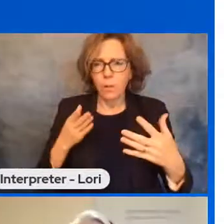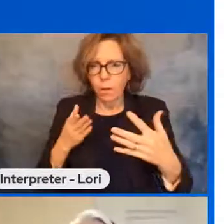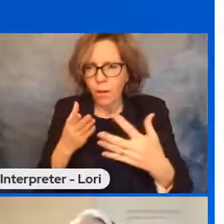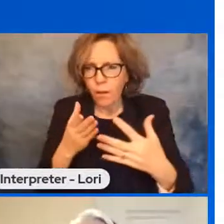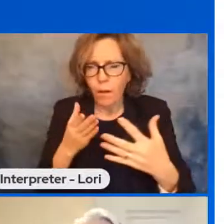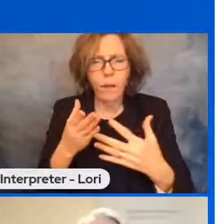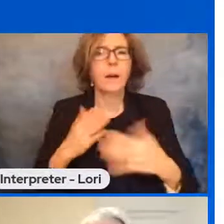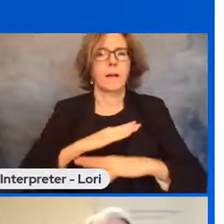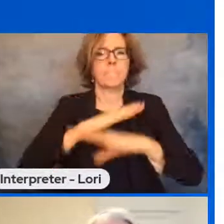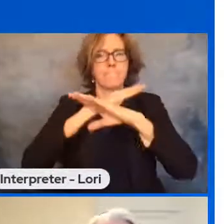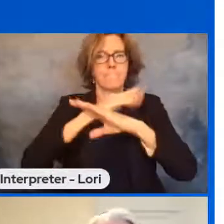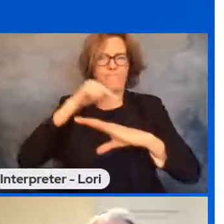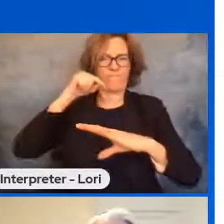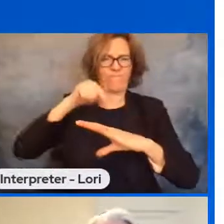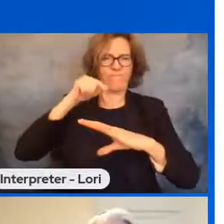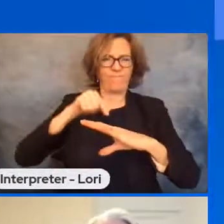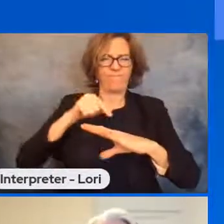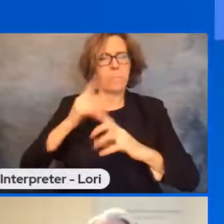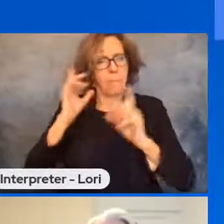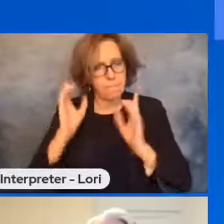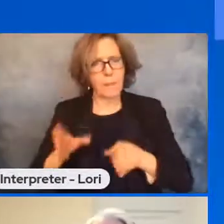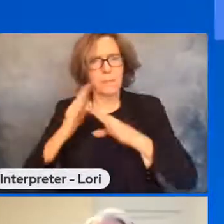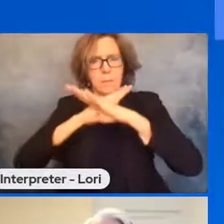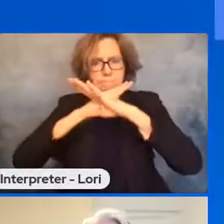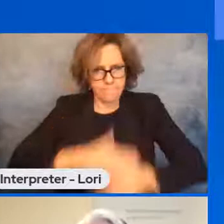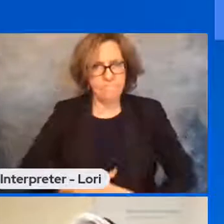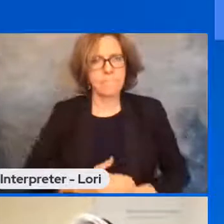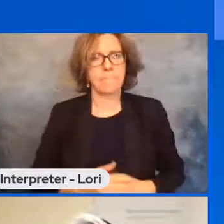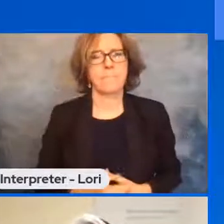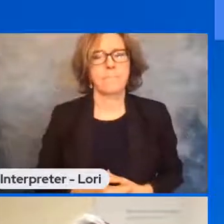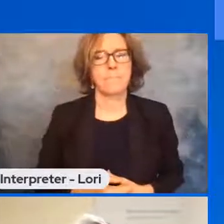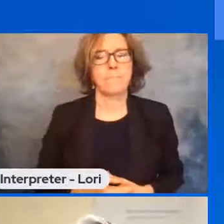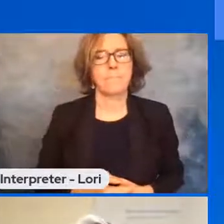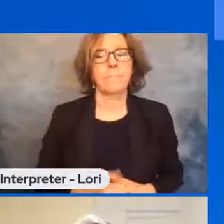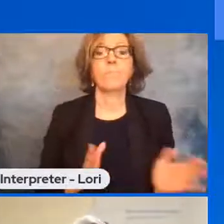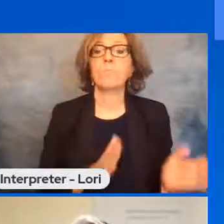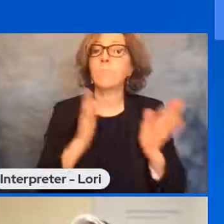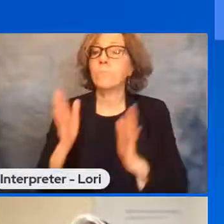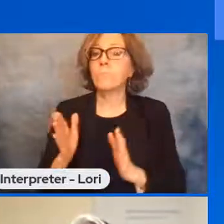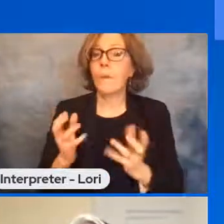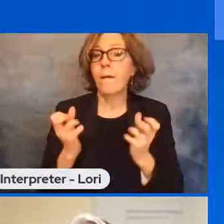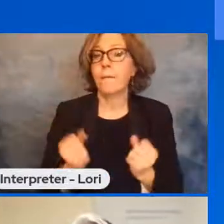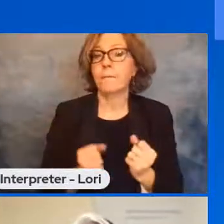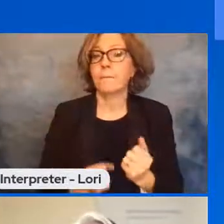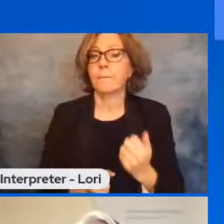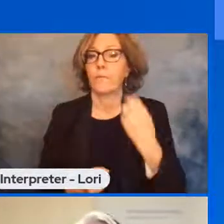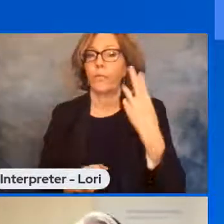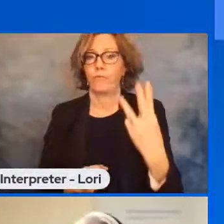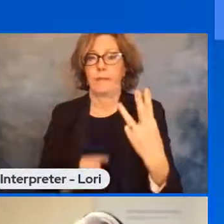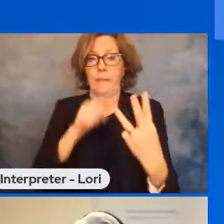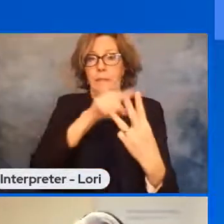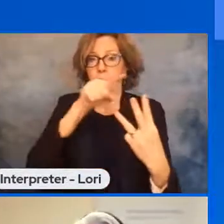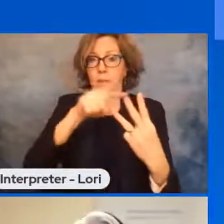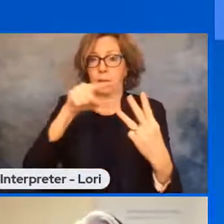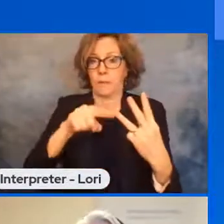and disability. OK, there are three key things I think about when it